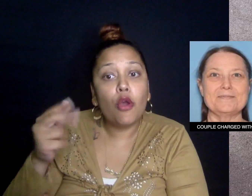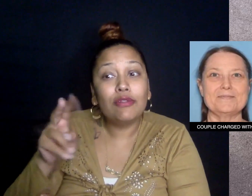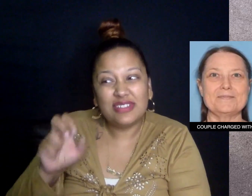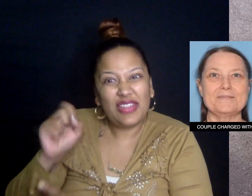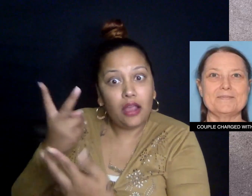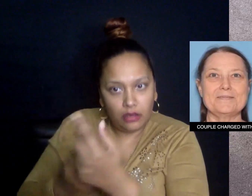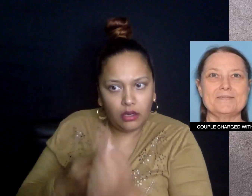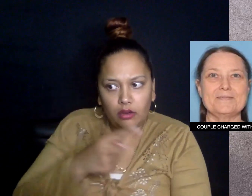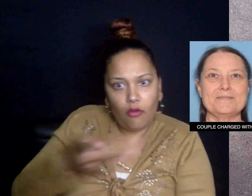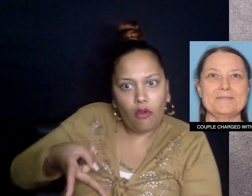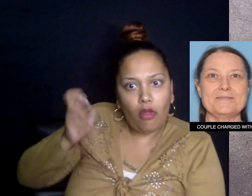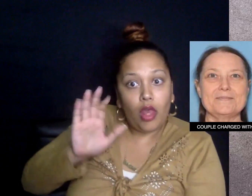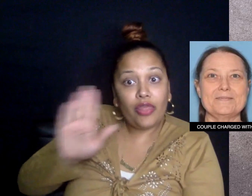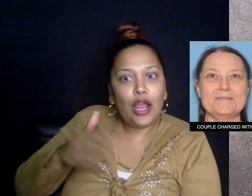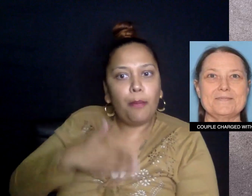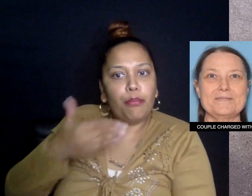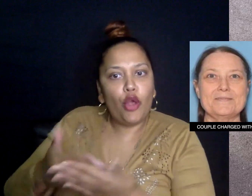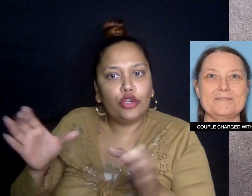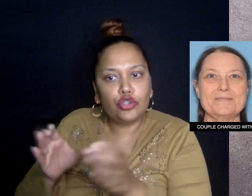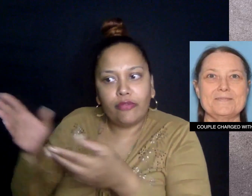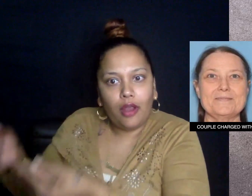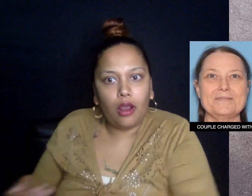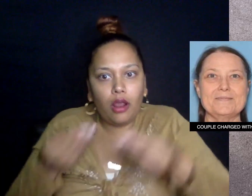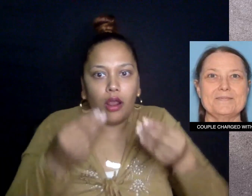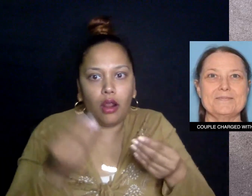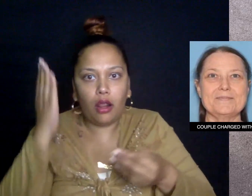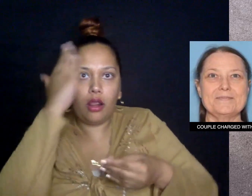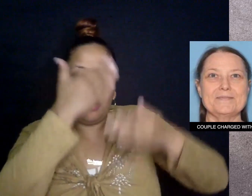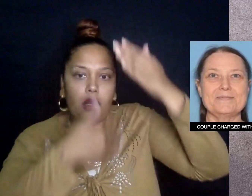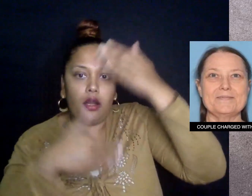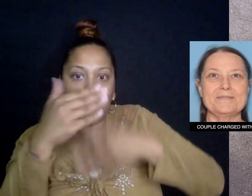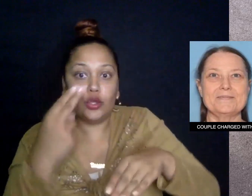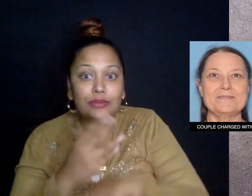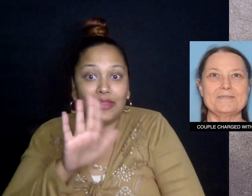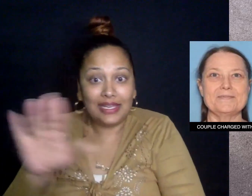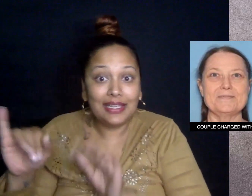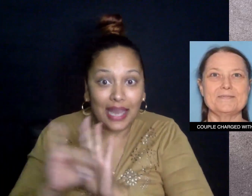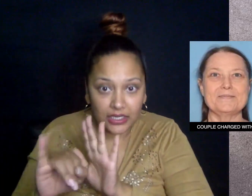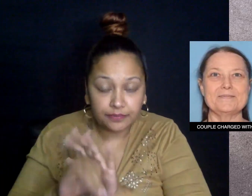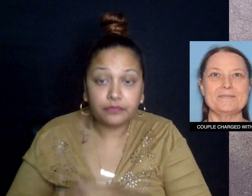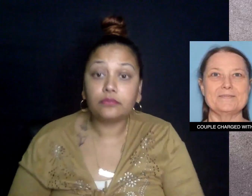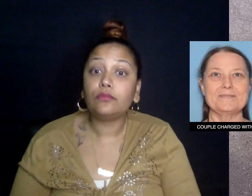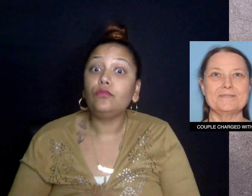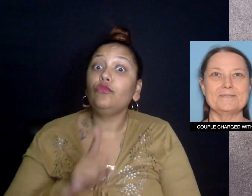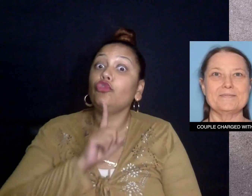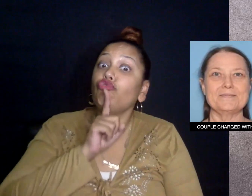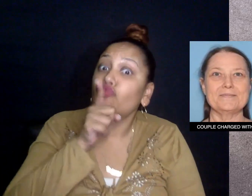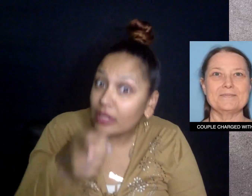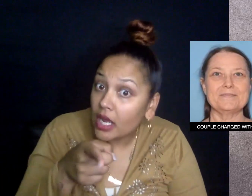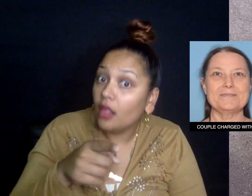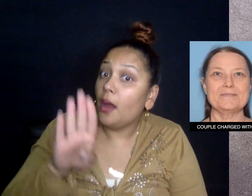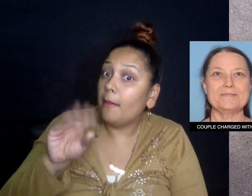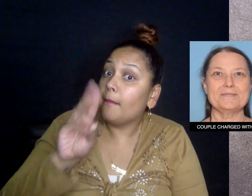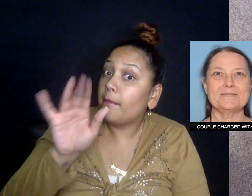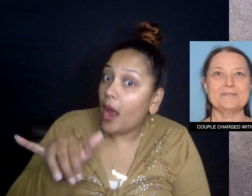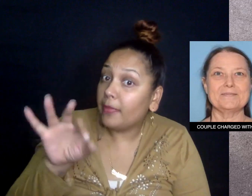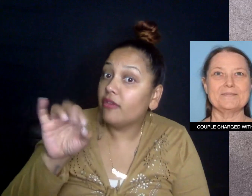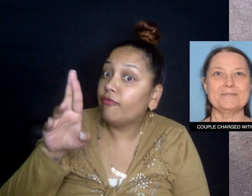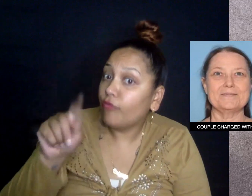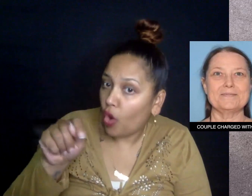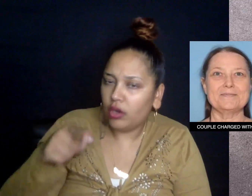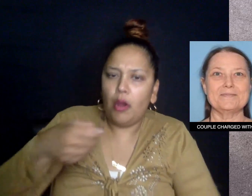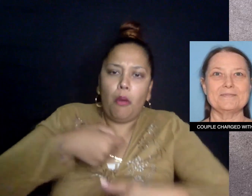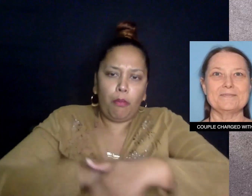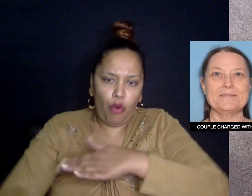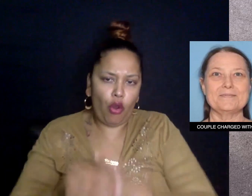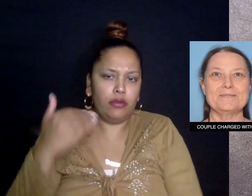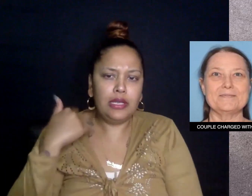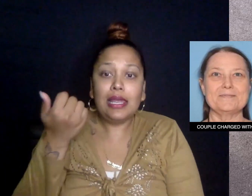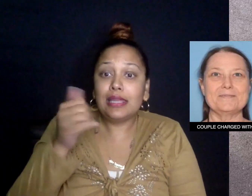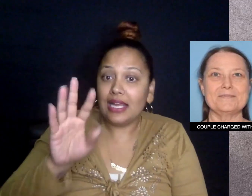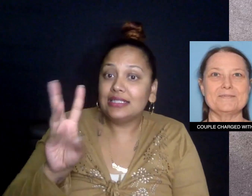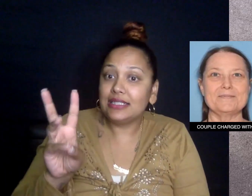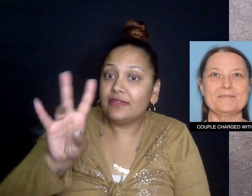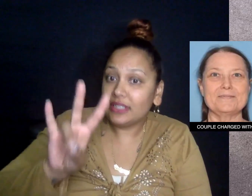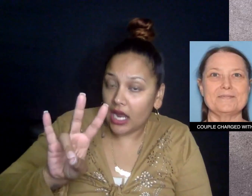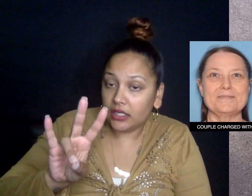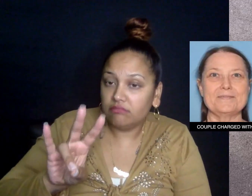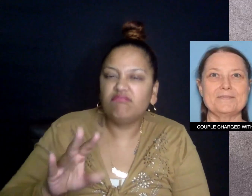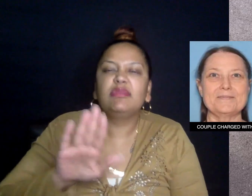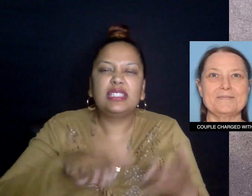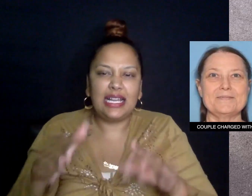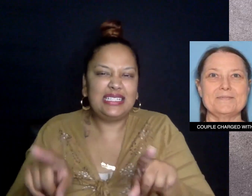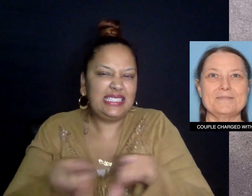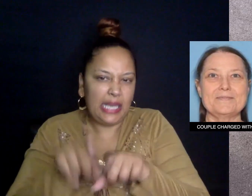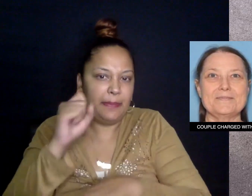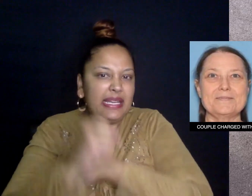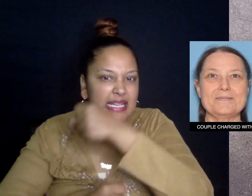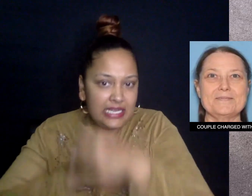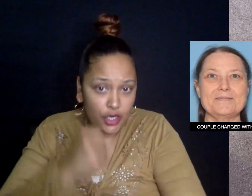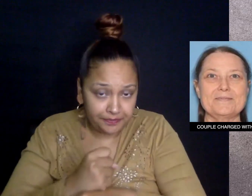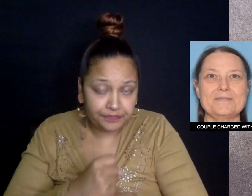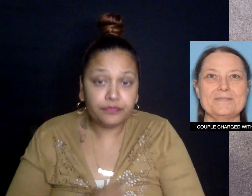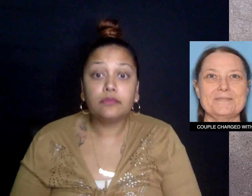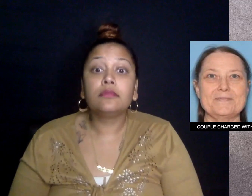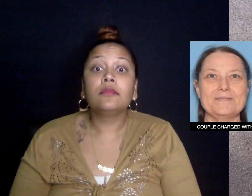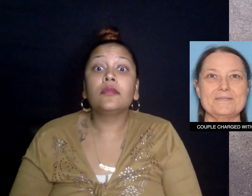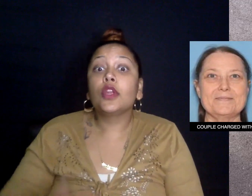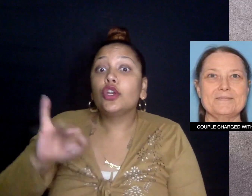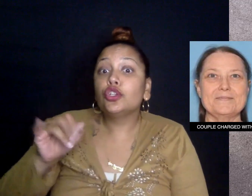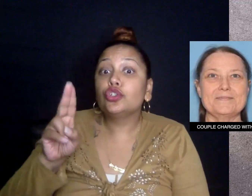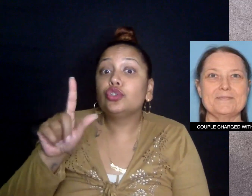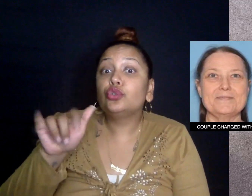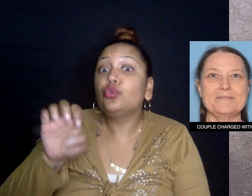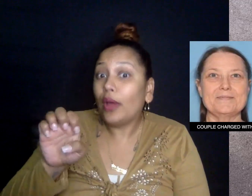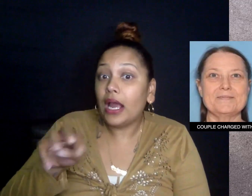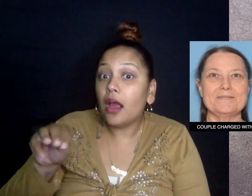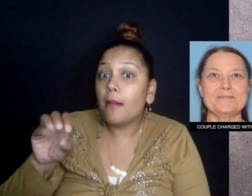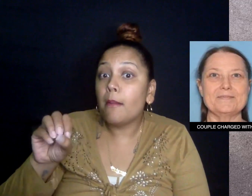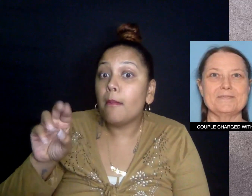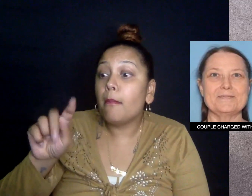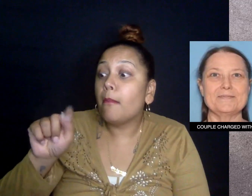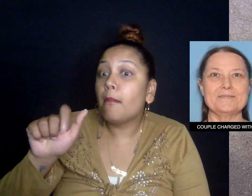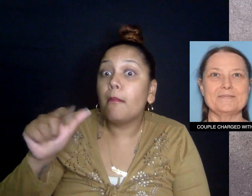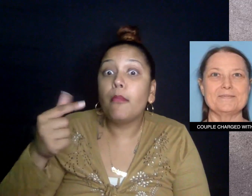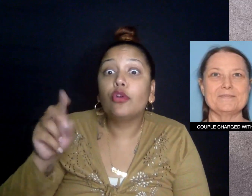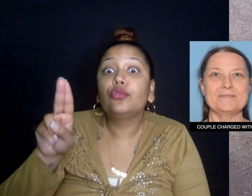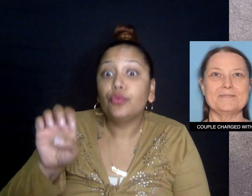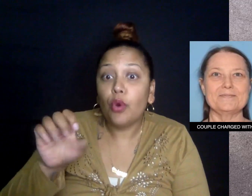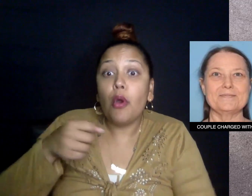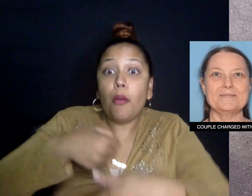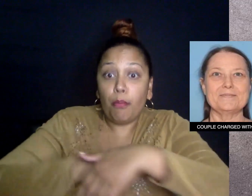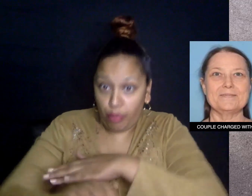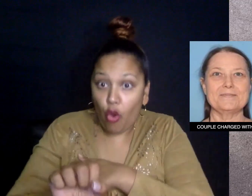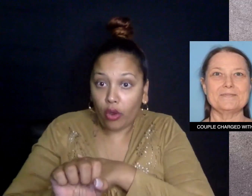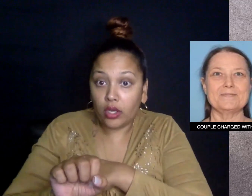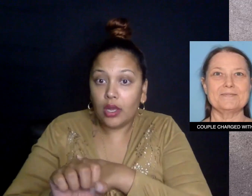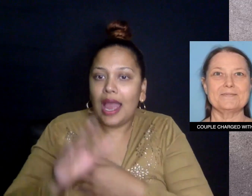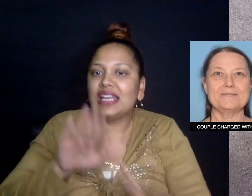Fort and Julie Lyn Montague the real Bobby Fort was born in 1967 and died the same year